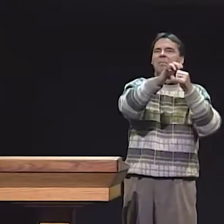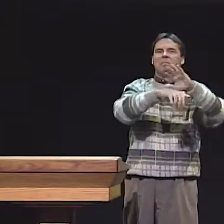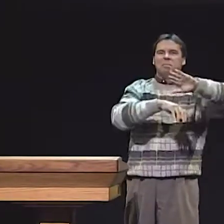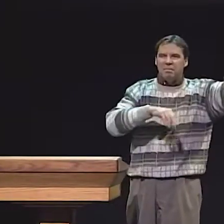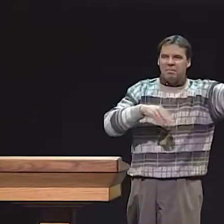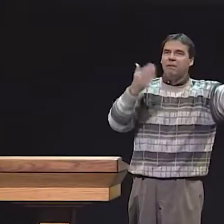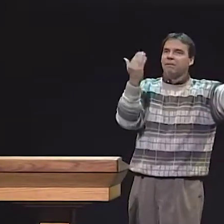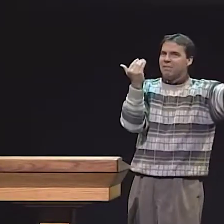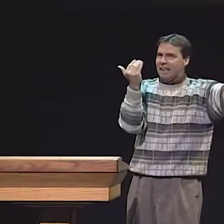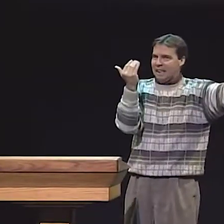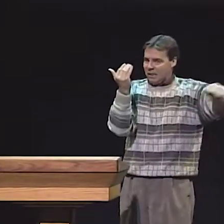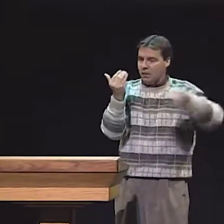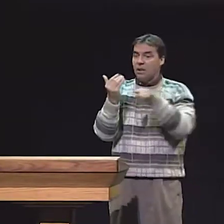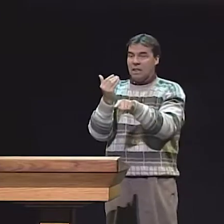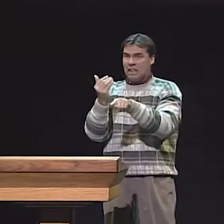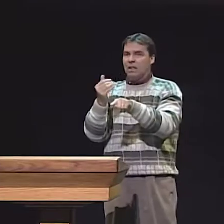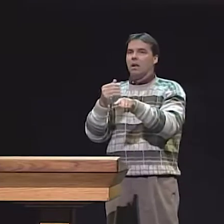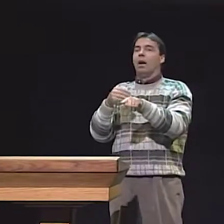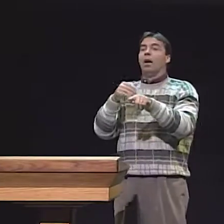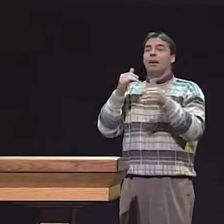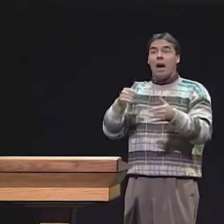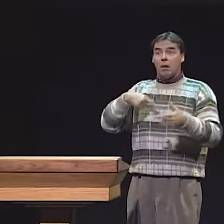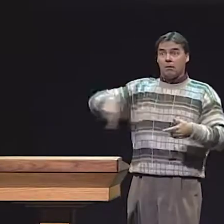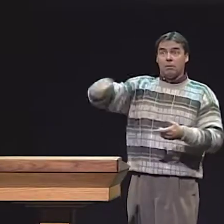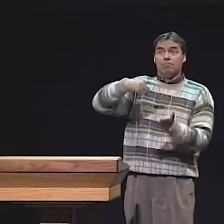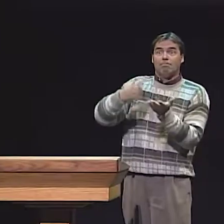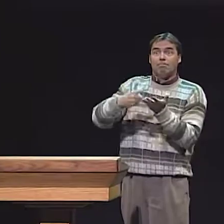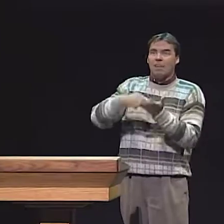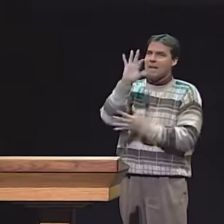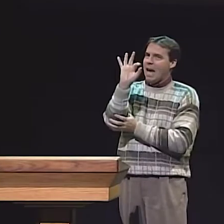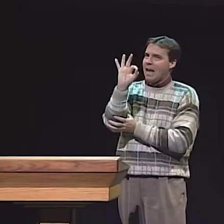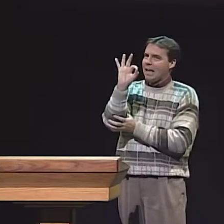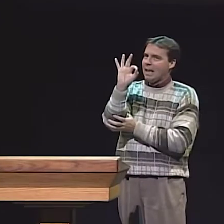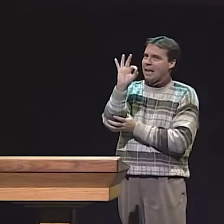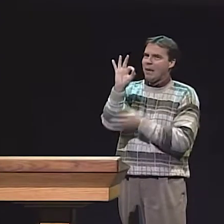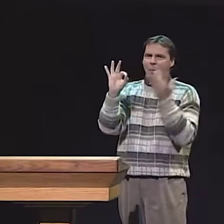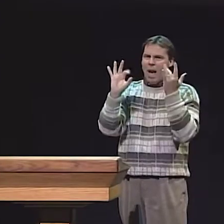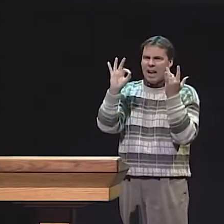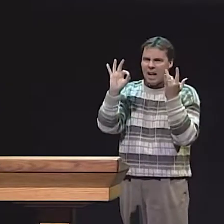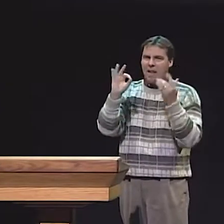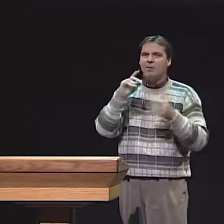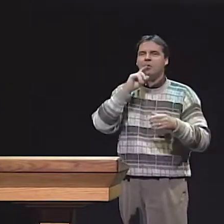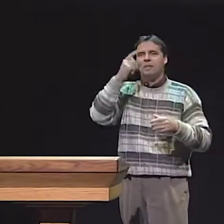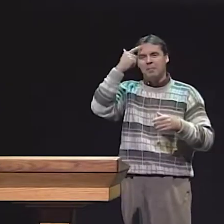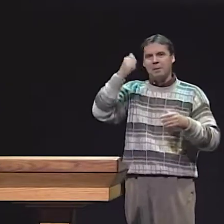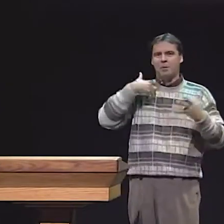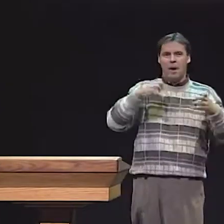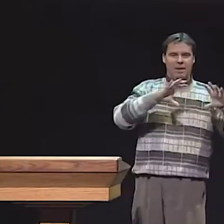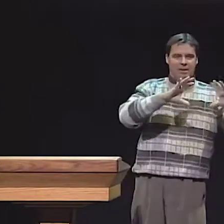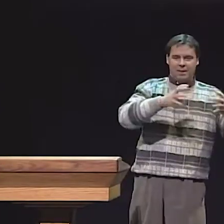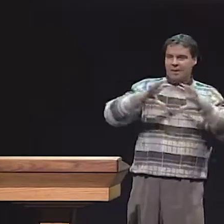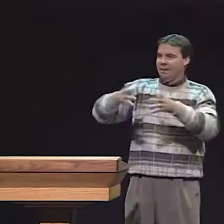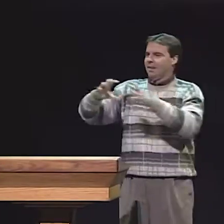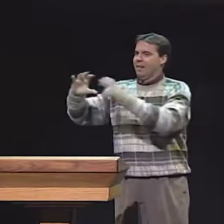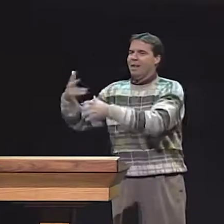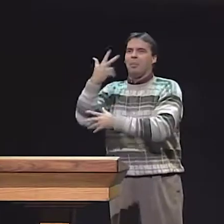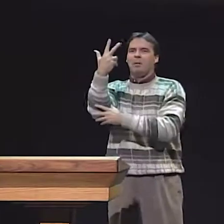WE WERE ABLE TO USE--WE-- WE WERE--STUDIED 15 OF THEM, BECAUSE 20--THE OTHER CHILDREN HAD